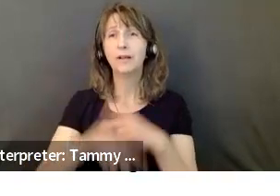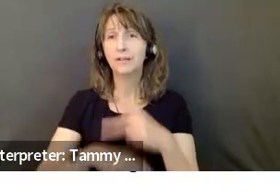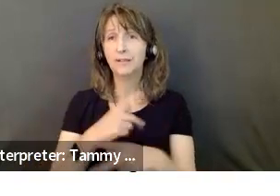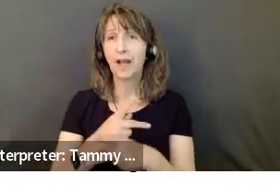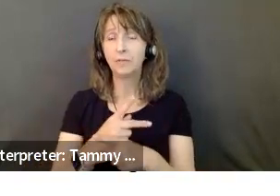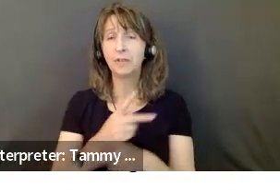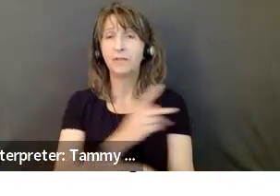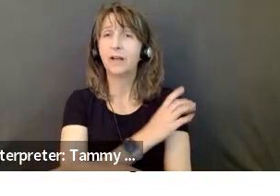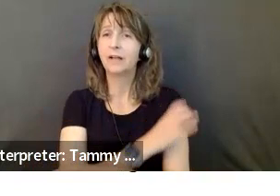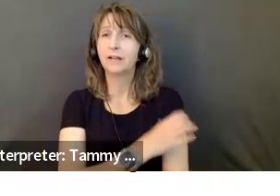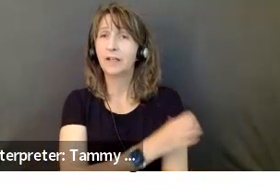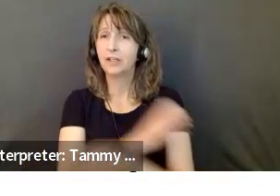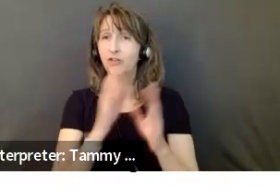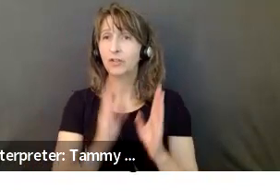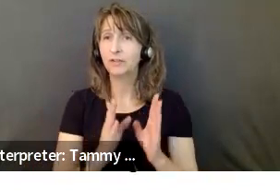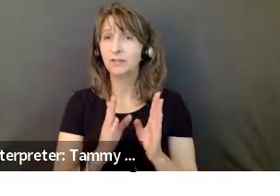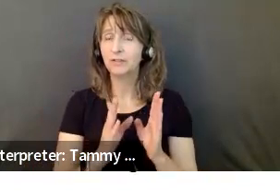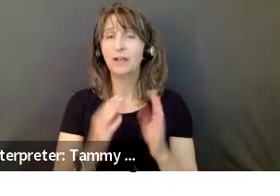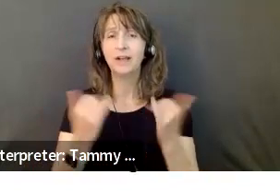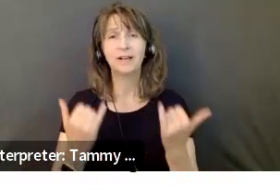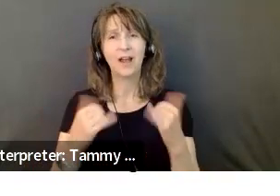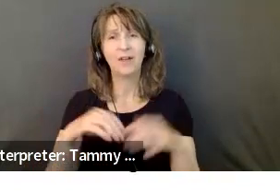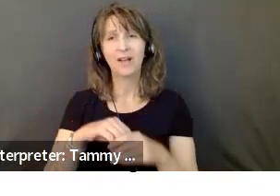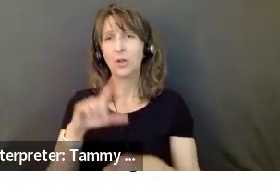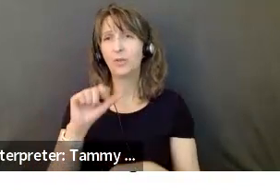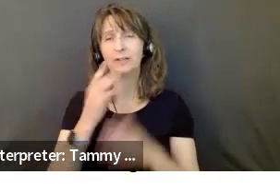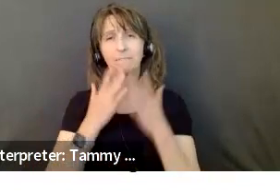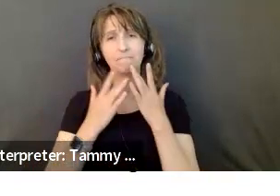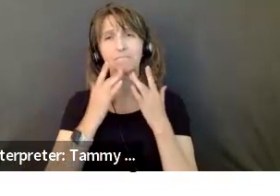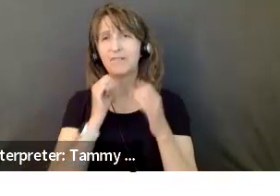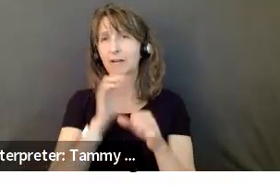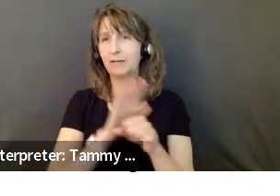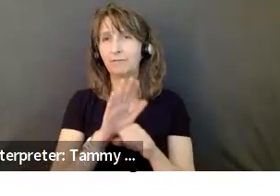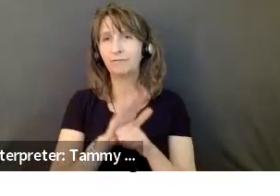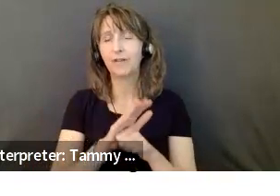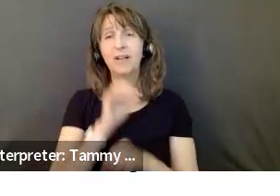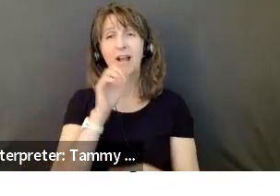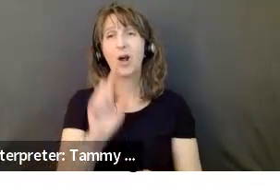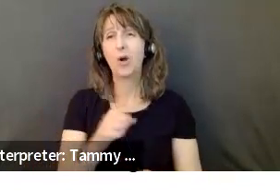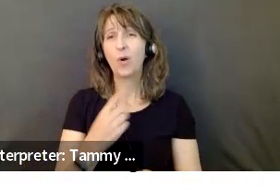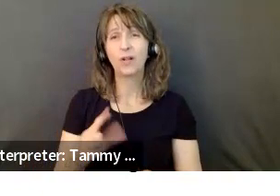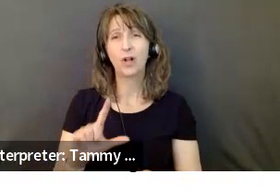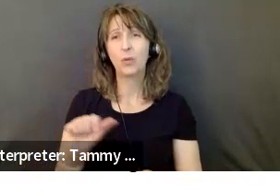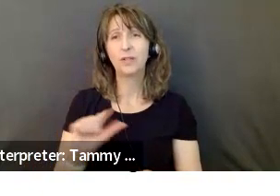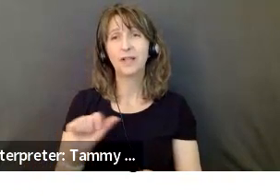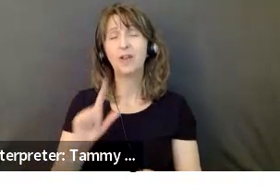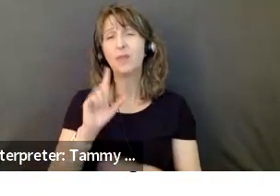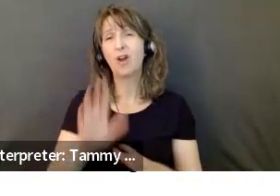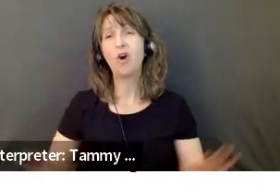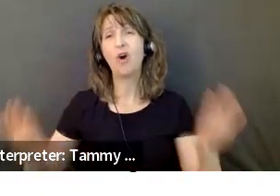There was a significant shortage in Louisiana. This is also a nationwide issue. So Louisiana is not any different.